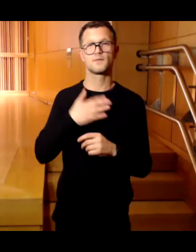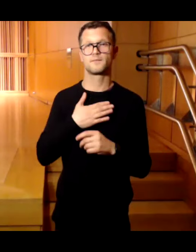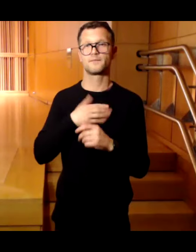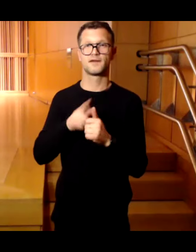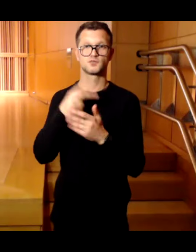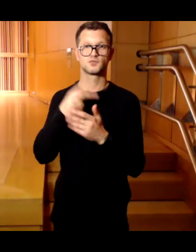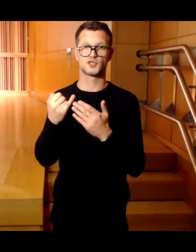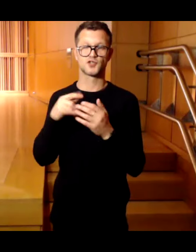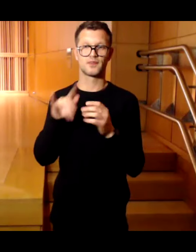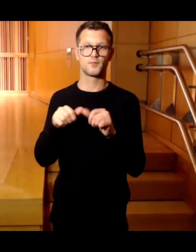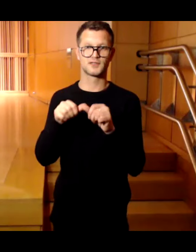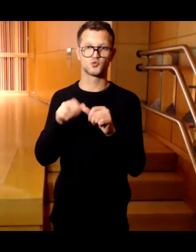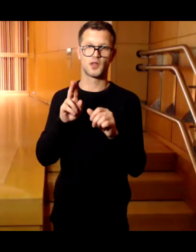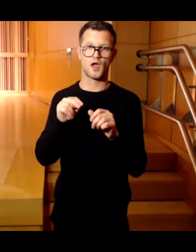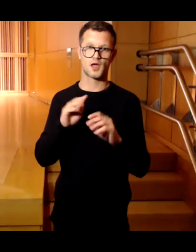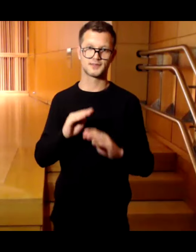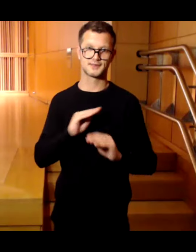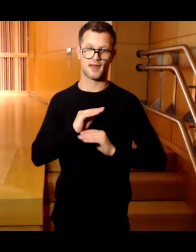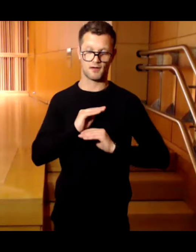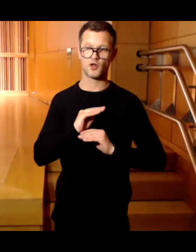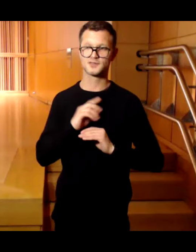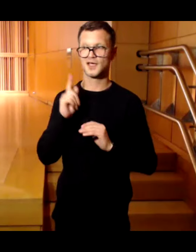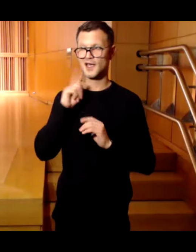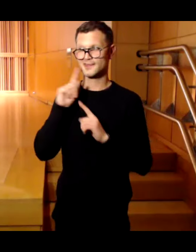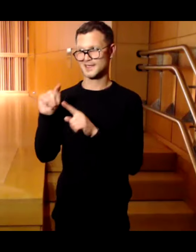I think Terrence did a better job than what I'm doing.